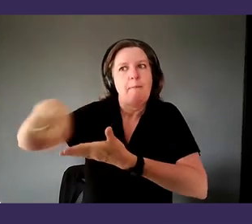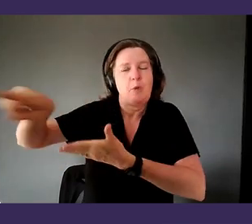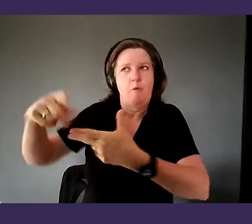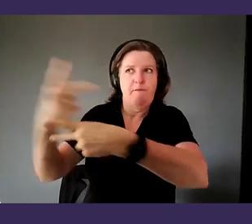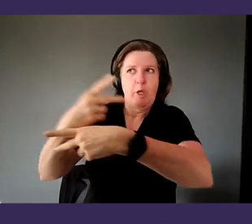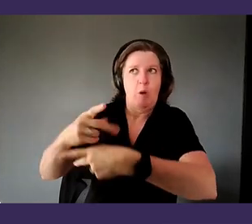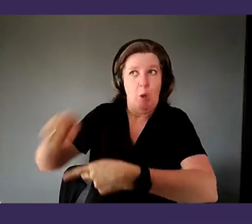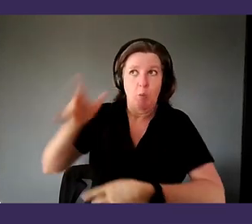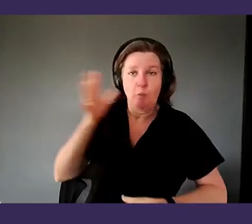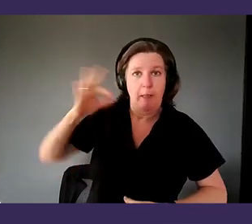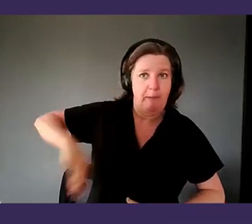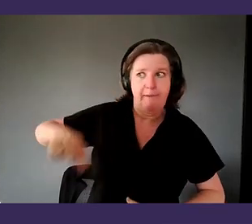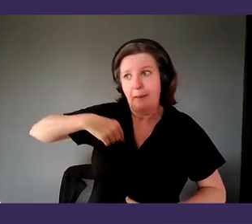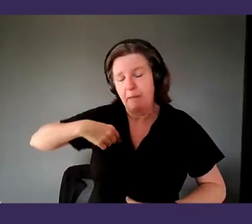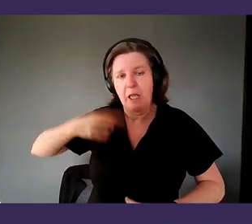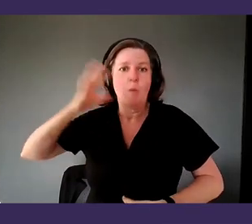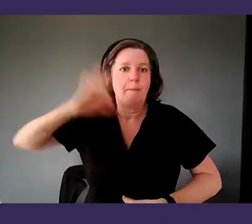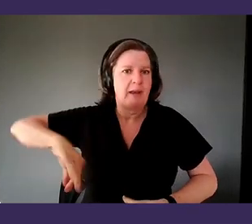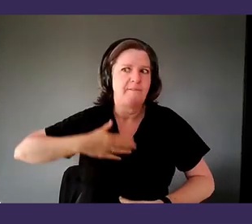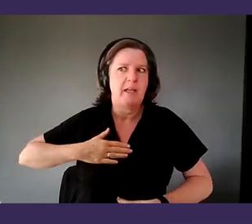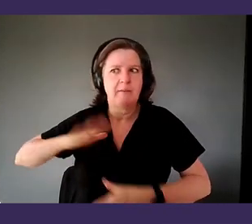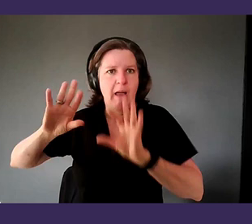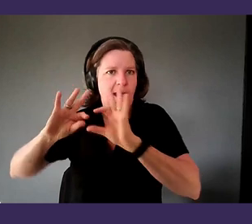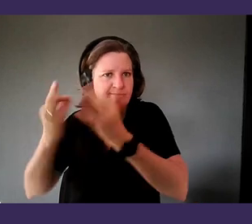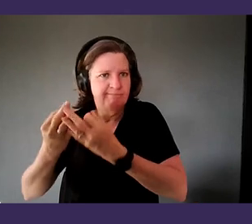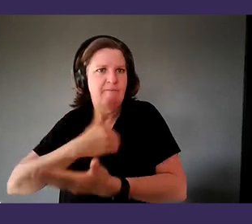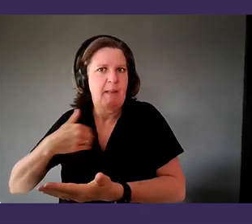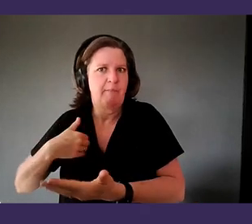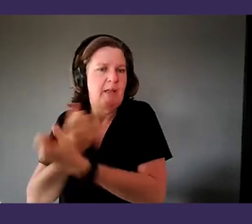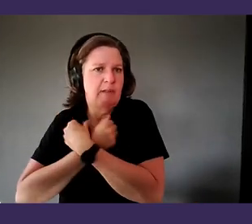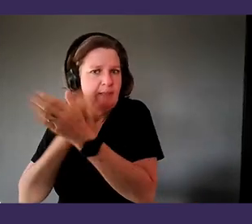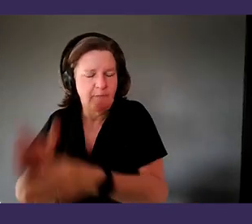And may I share the process of our decision?